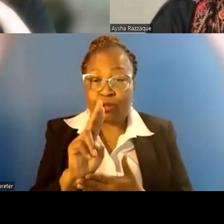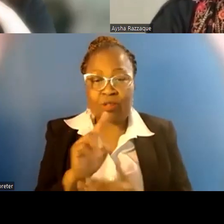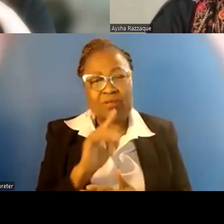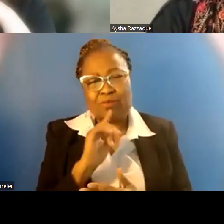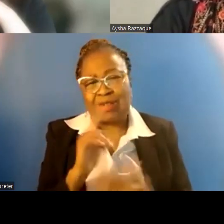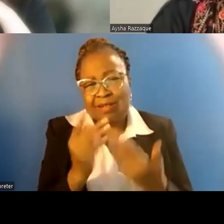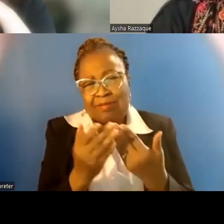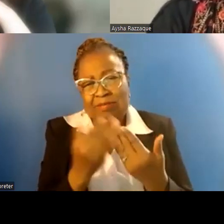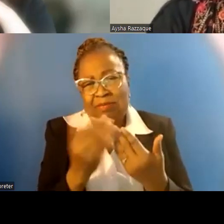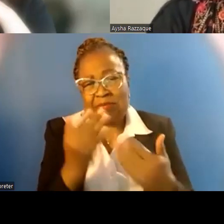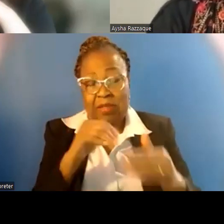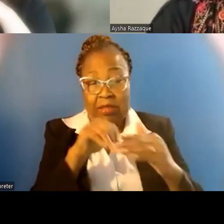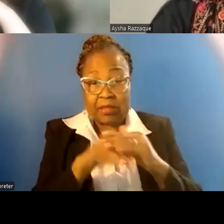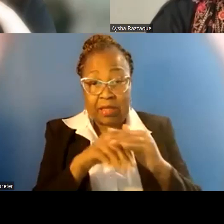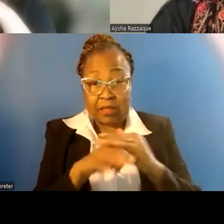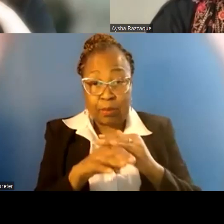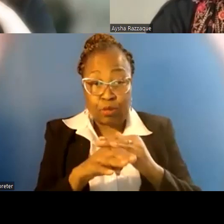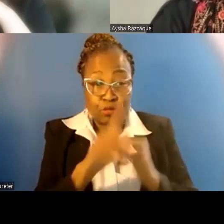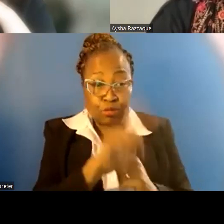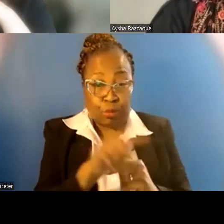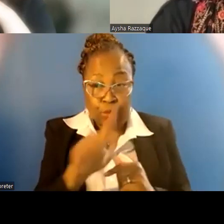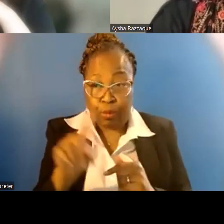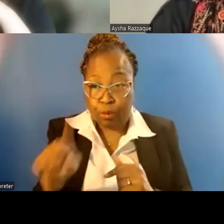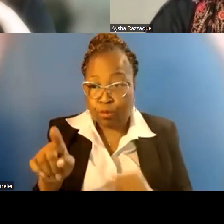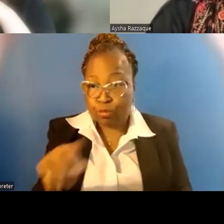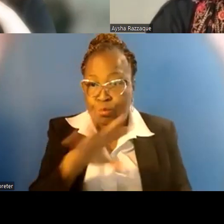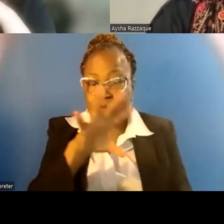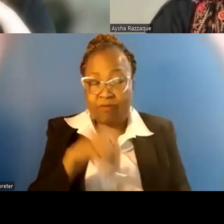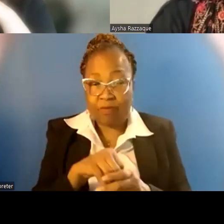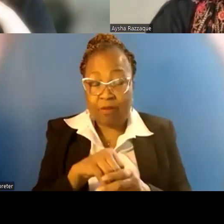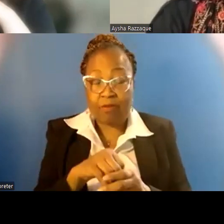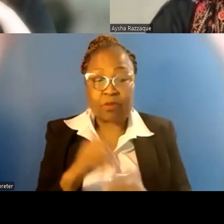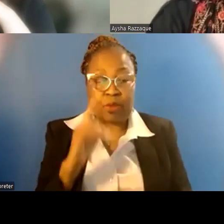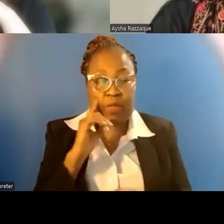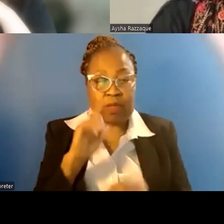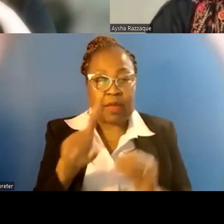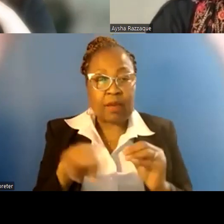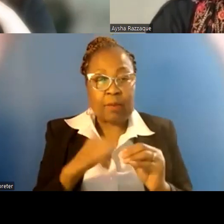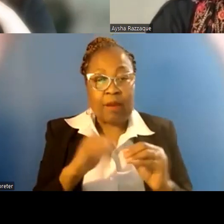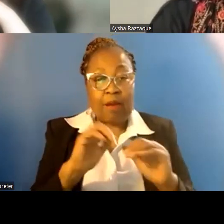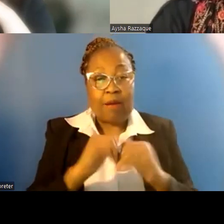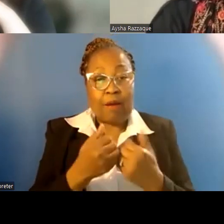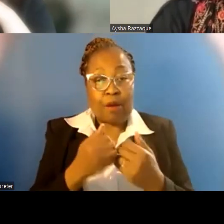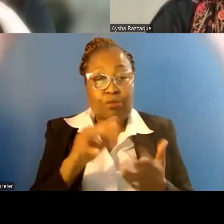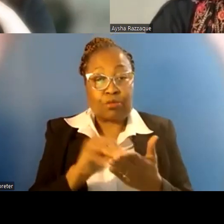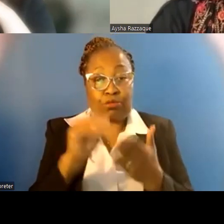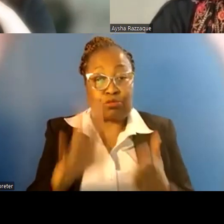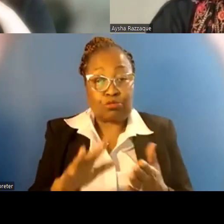to all those involved. So when I think about how students are engaged in our center,